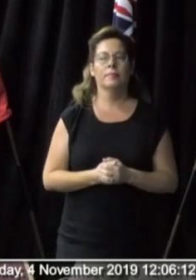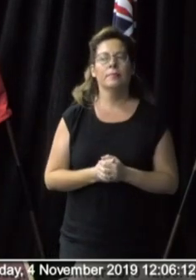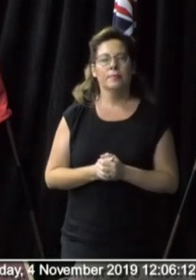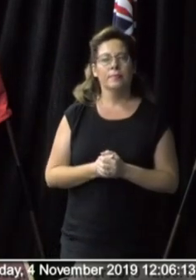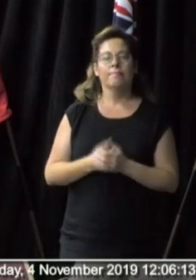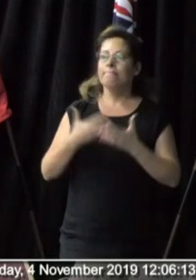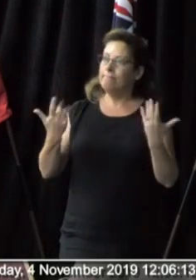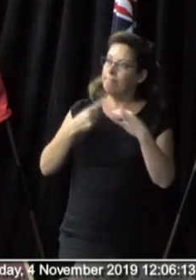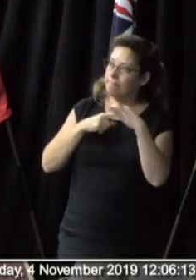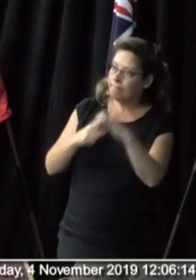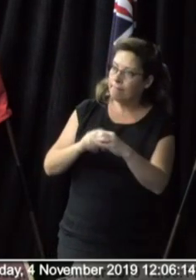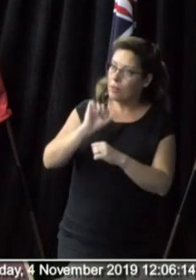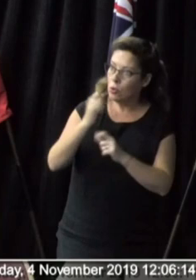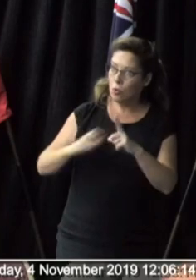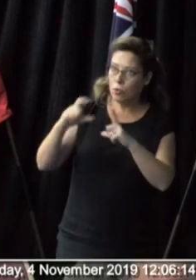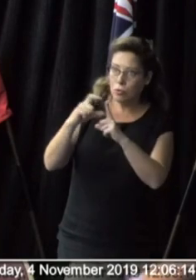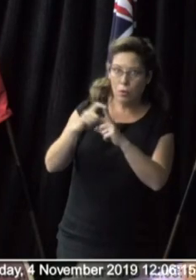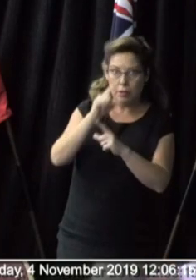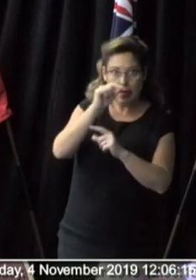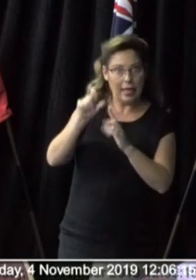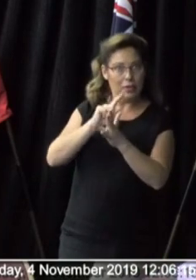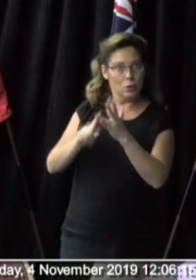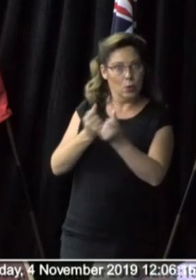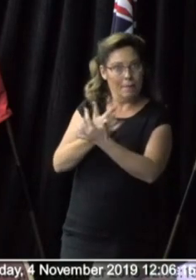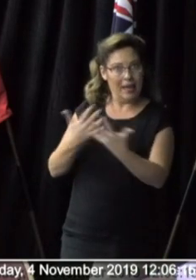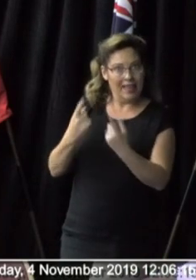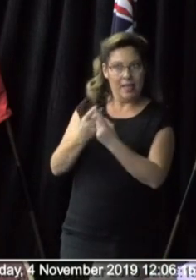that many kids of her age can’t do? Yes. So she’s really capable.